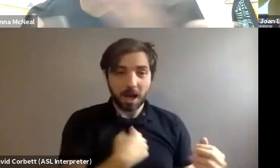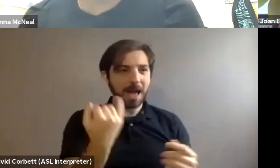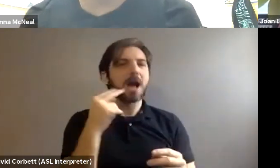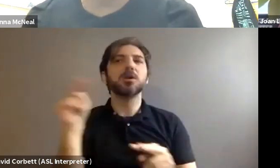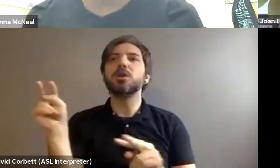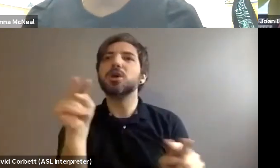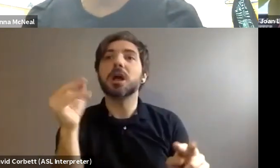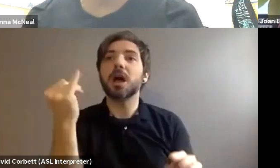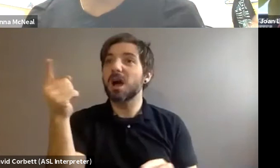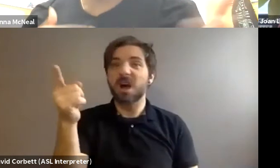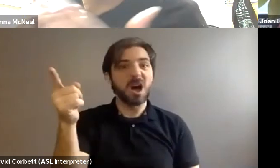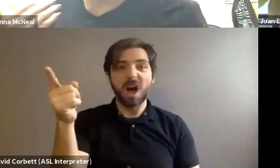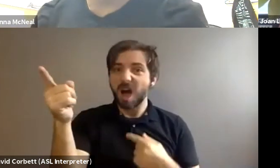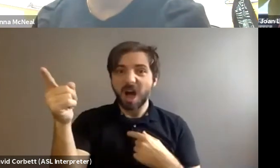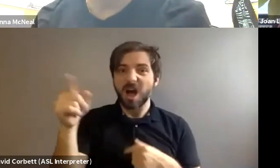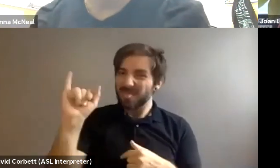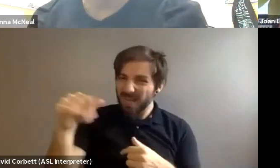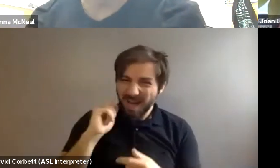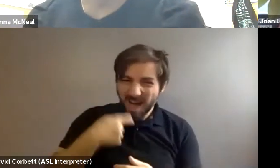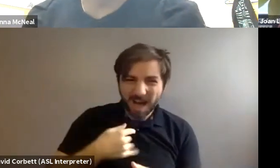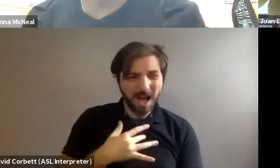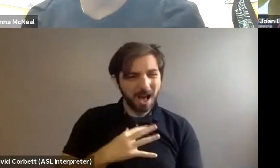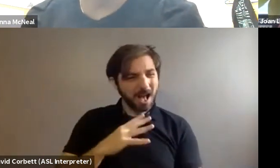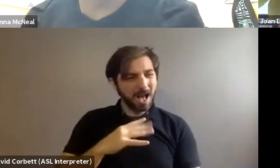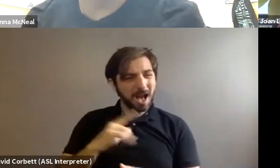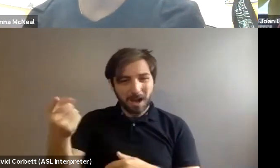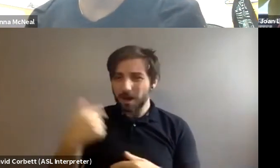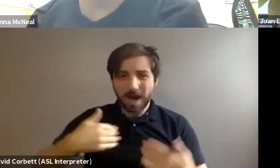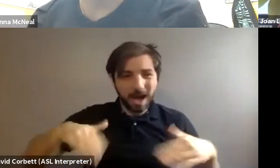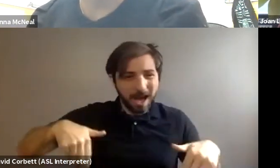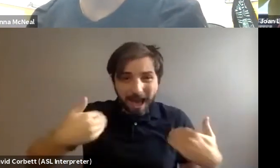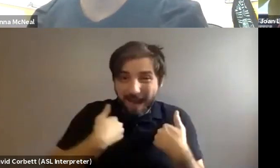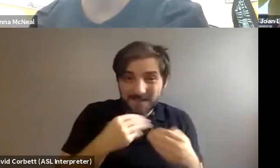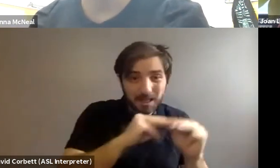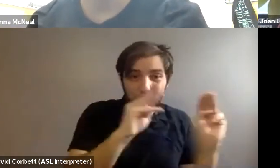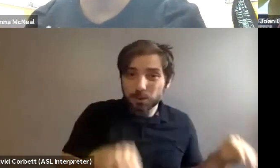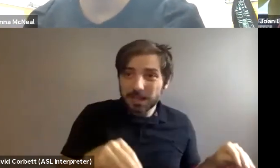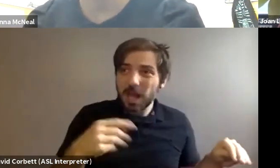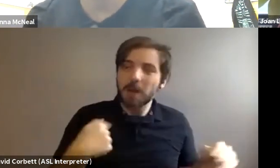and bring that to like our accessibility team or um our accessibility director um so that